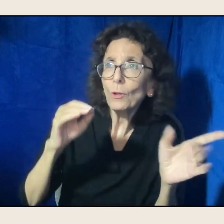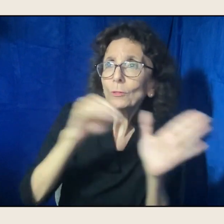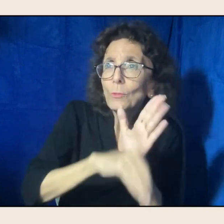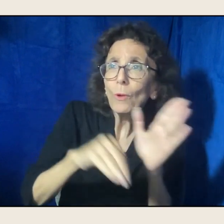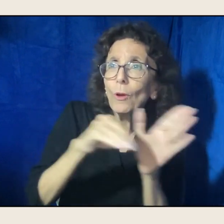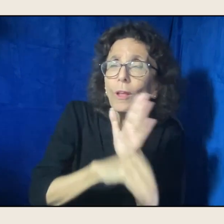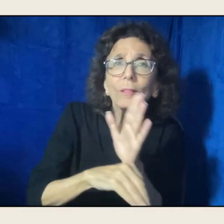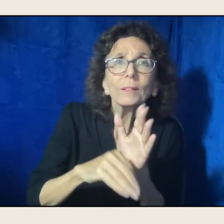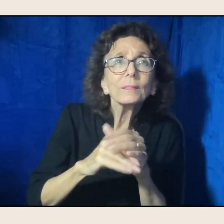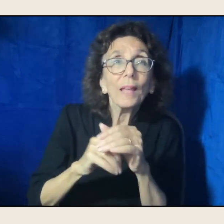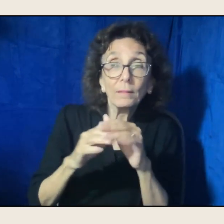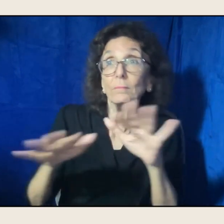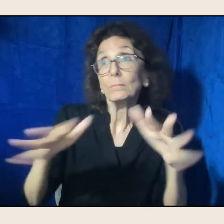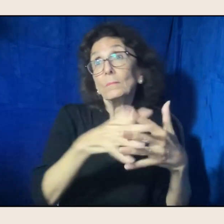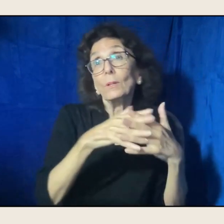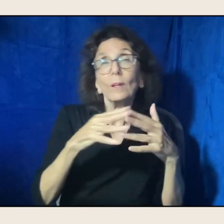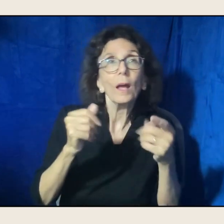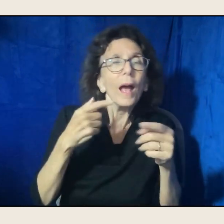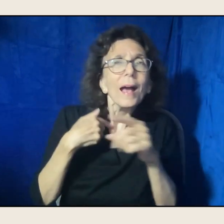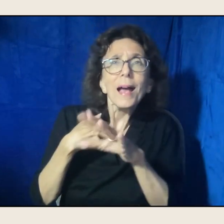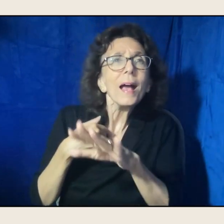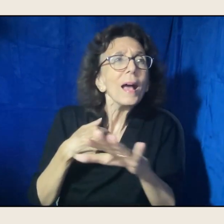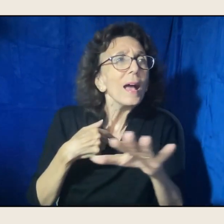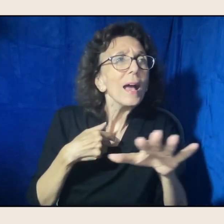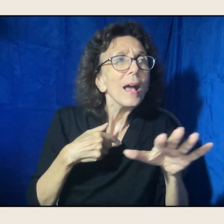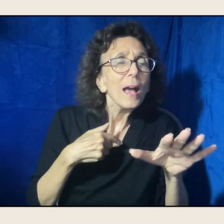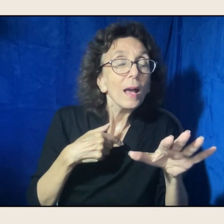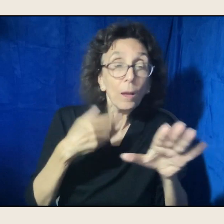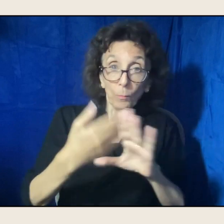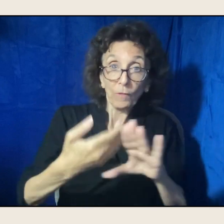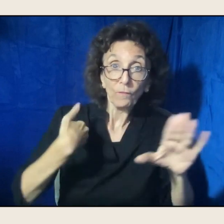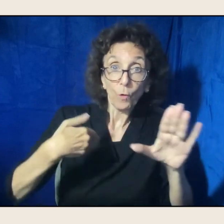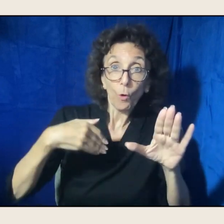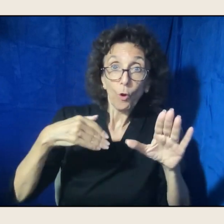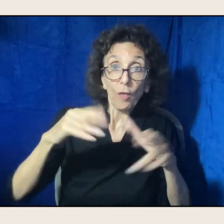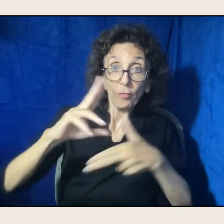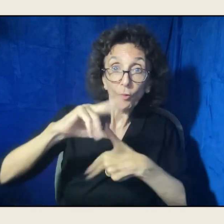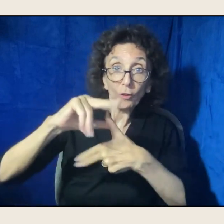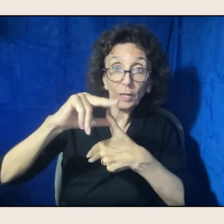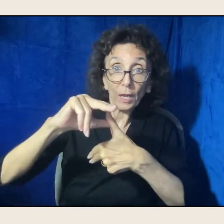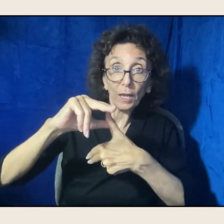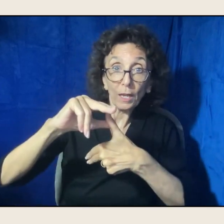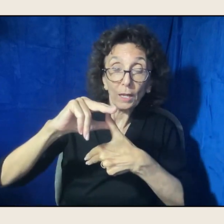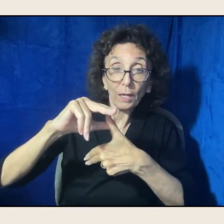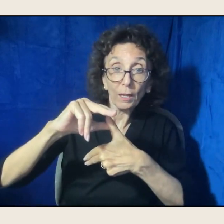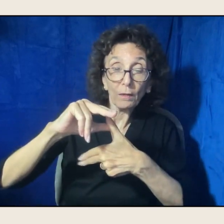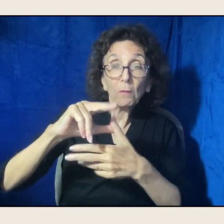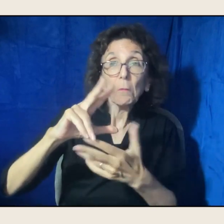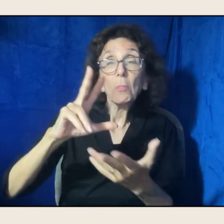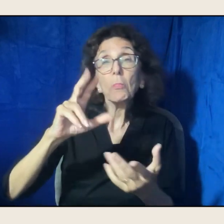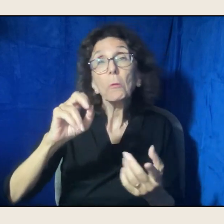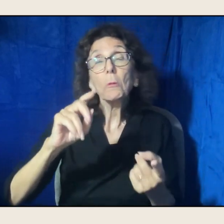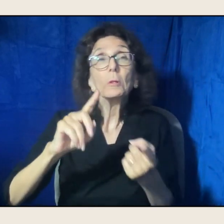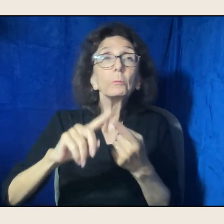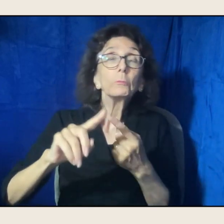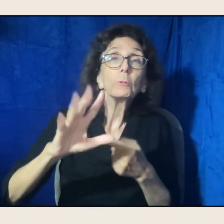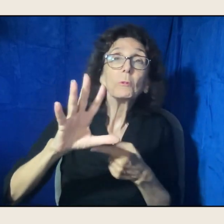and found that before the storm, 30 to 50% of the inner city childhood population